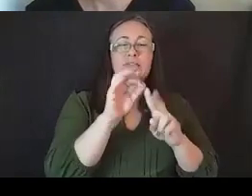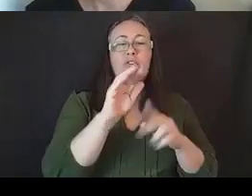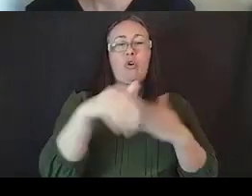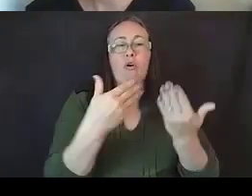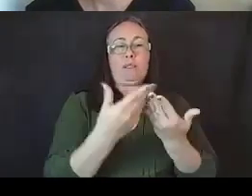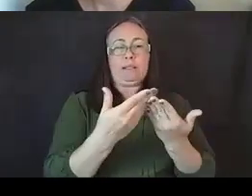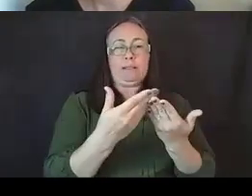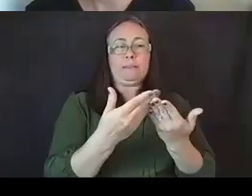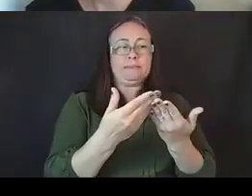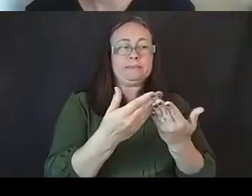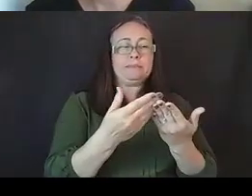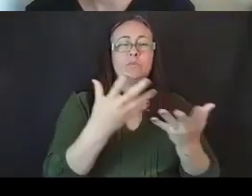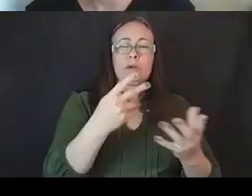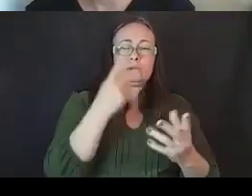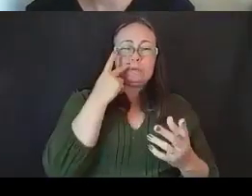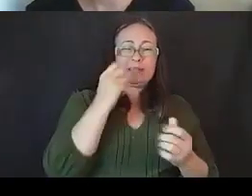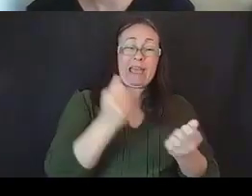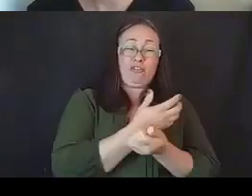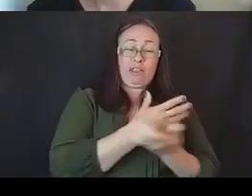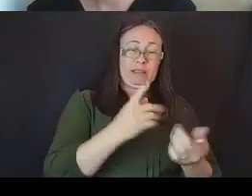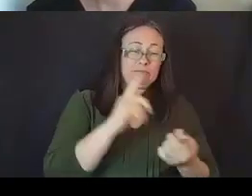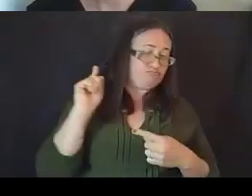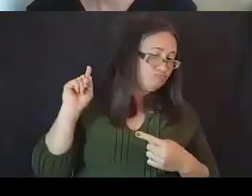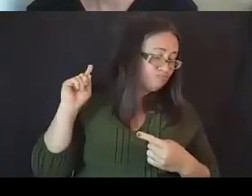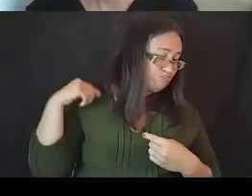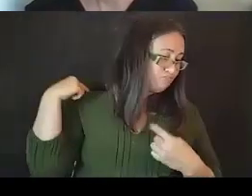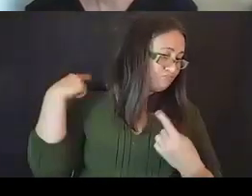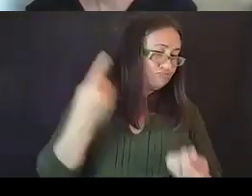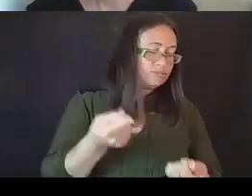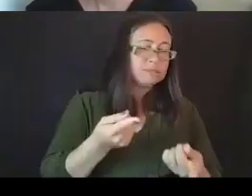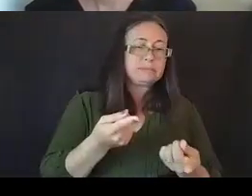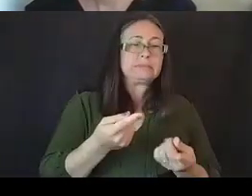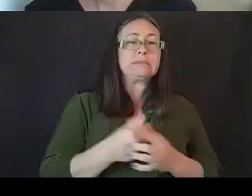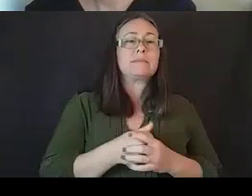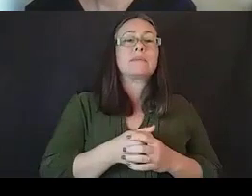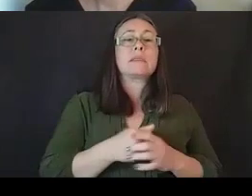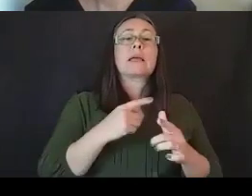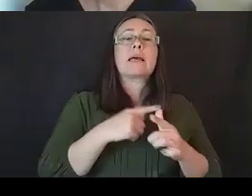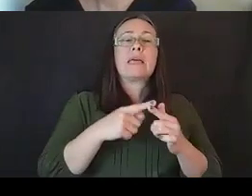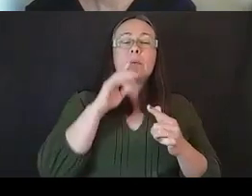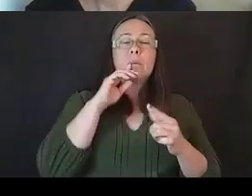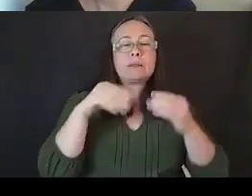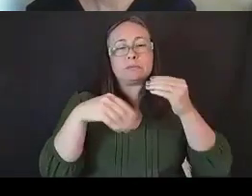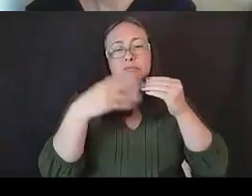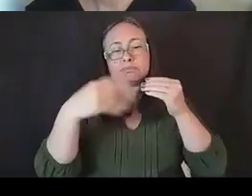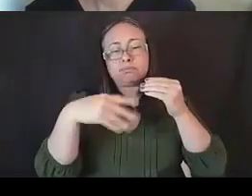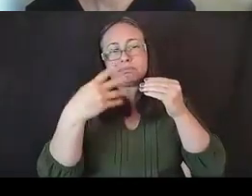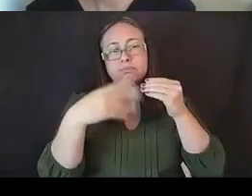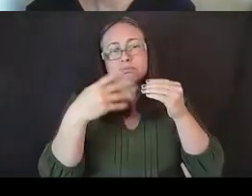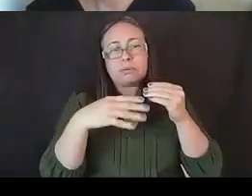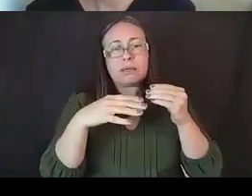and we want to see everything, even if it's no longer active, and then I'm going to scroll down and look for the FOA search field,